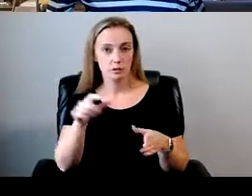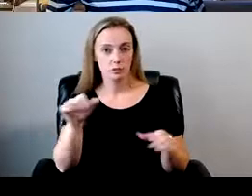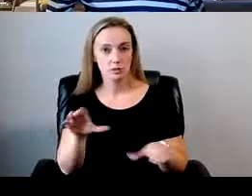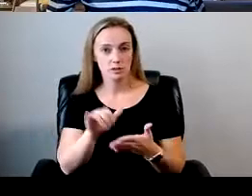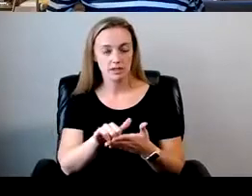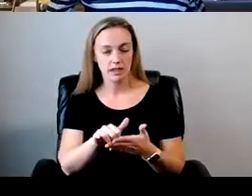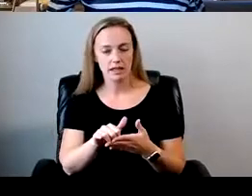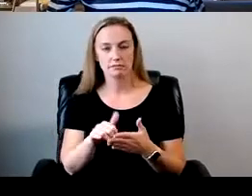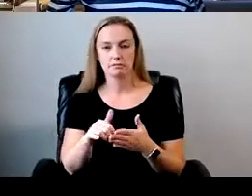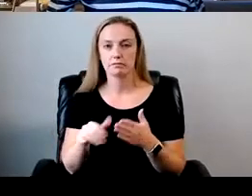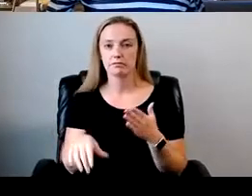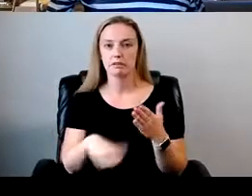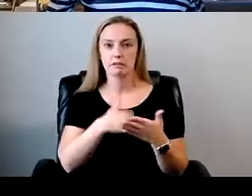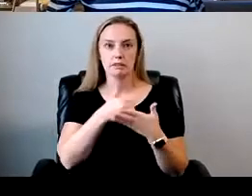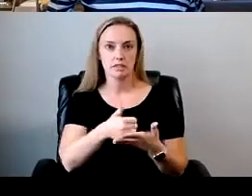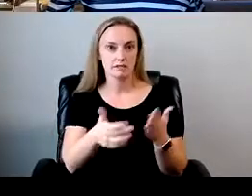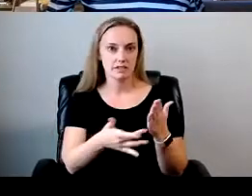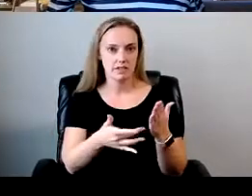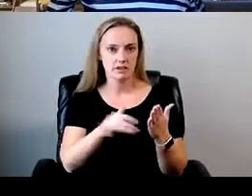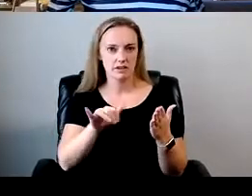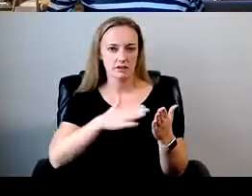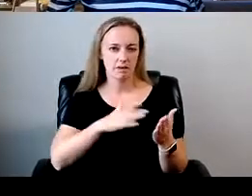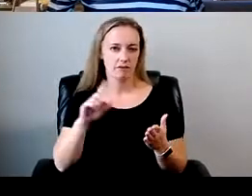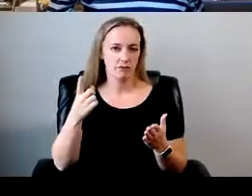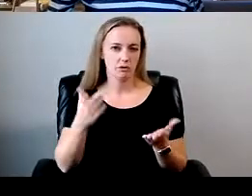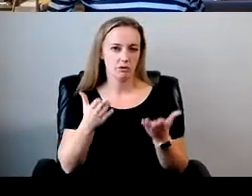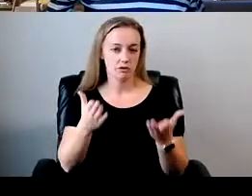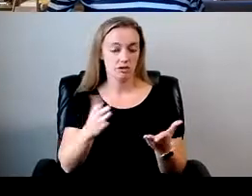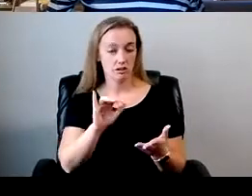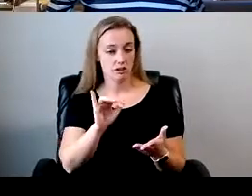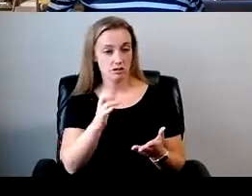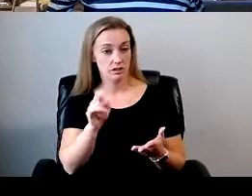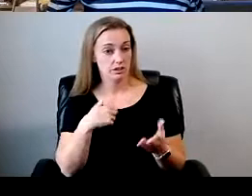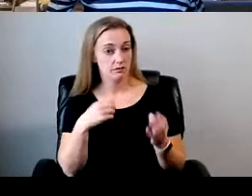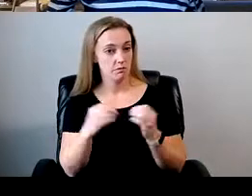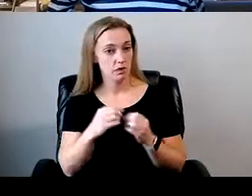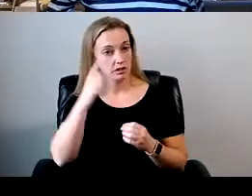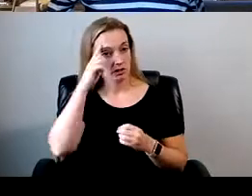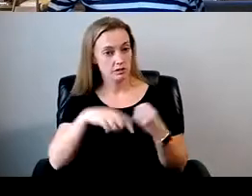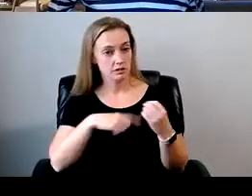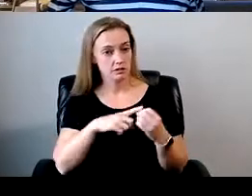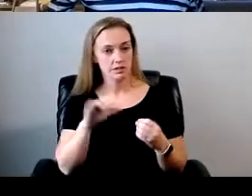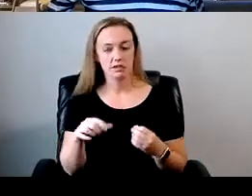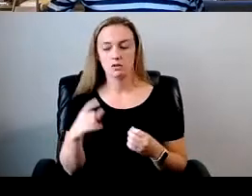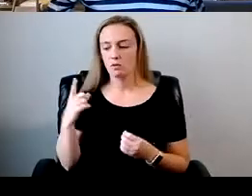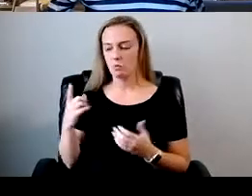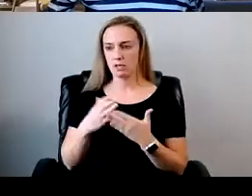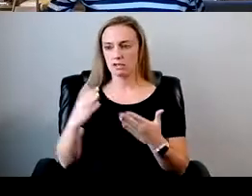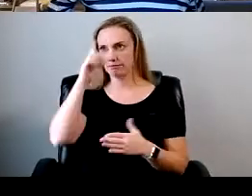through assistive technology would be my first suggestion. And Jason, do you have more thoughts on that? One thing I should have mentioned before,